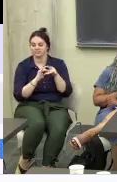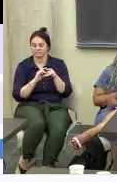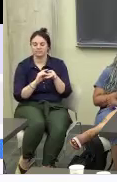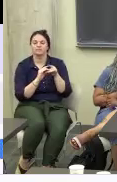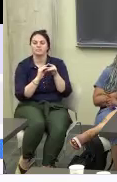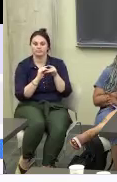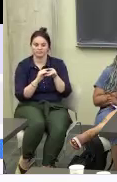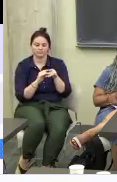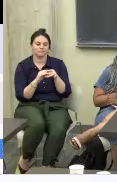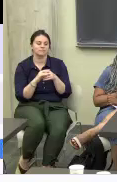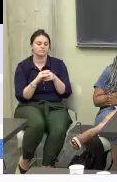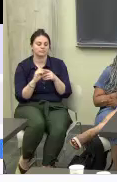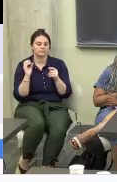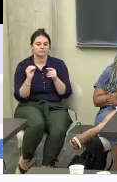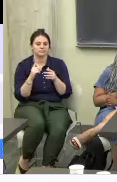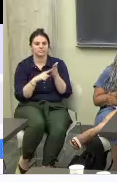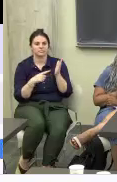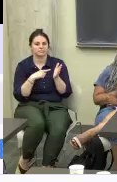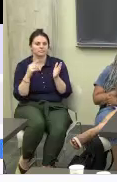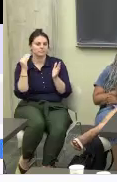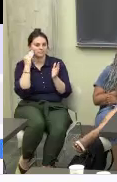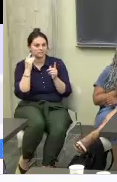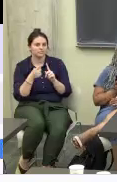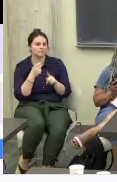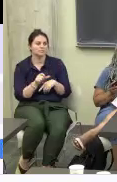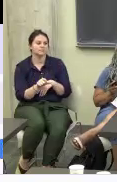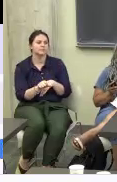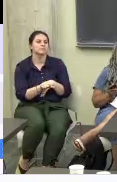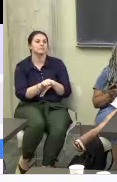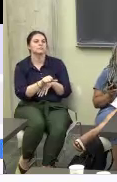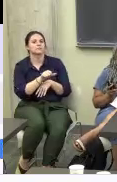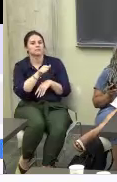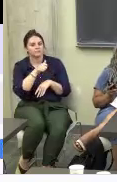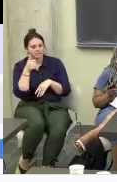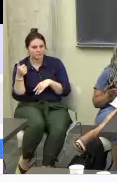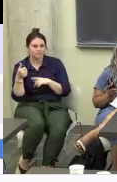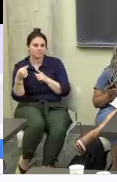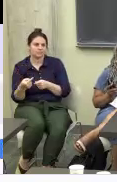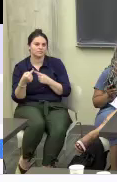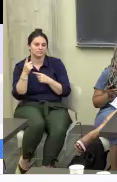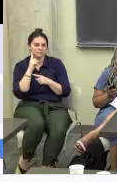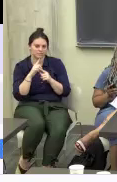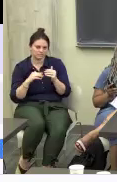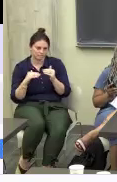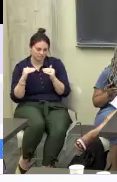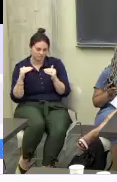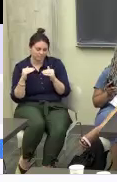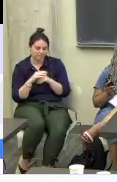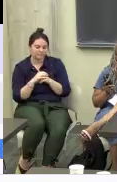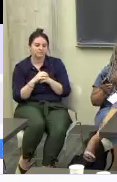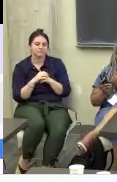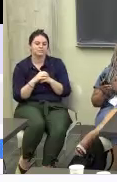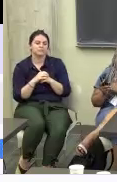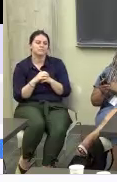And so what we know from other Struggles for justice and you know,